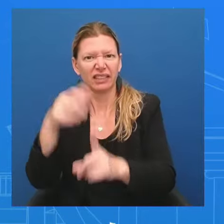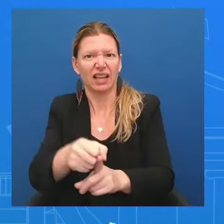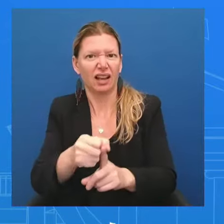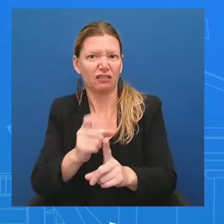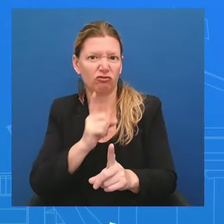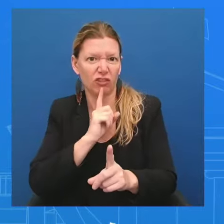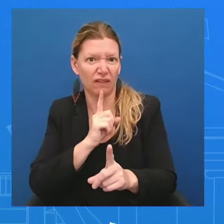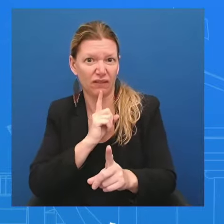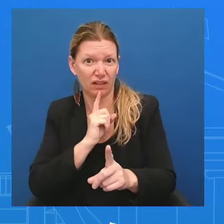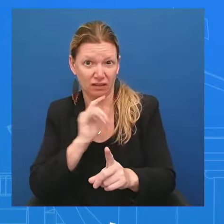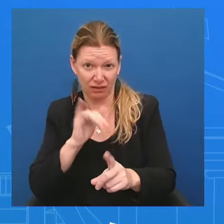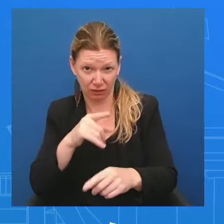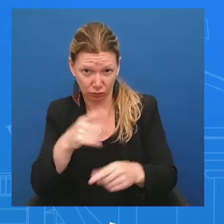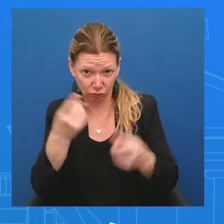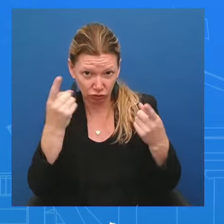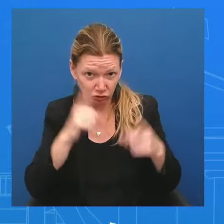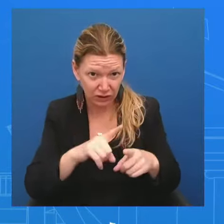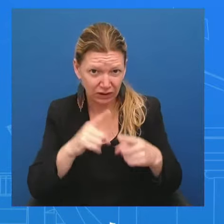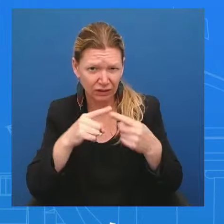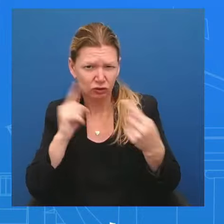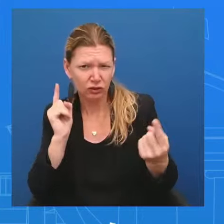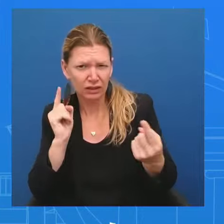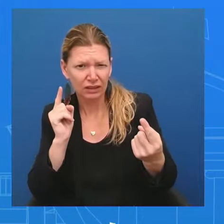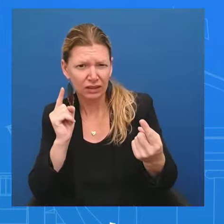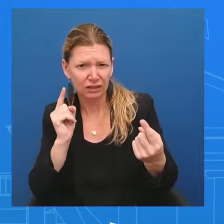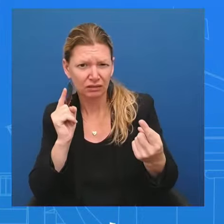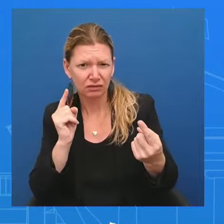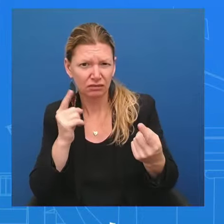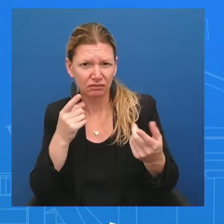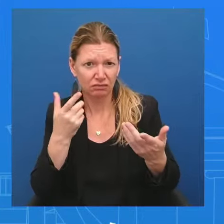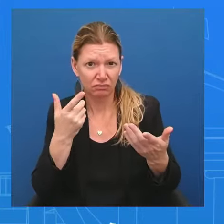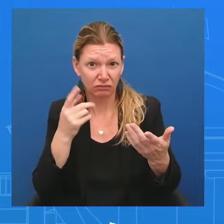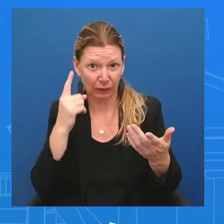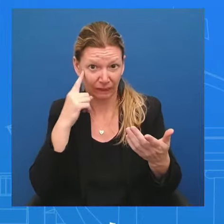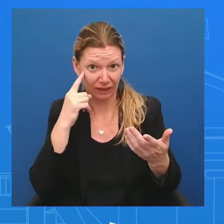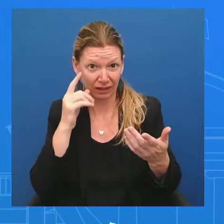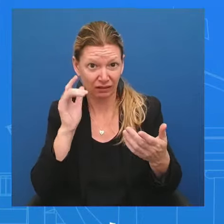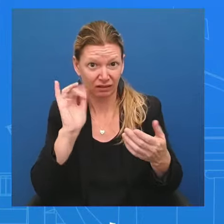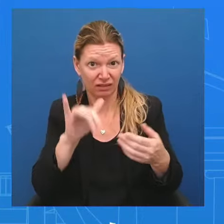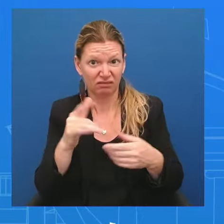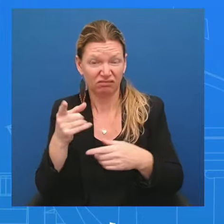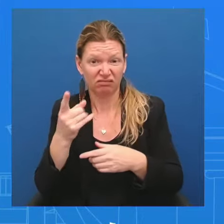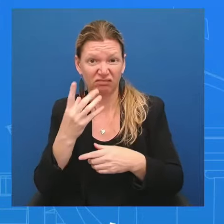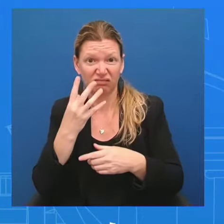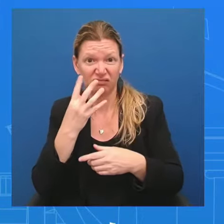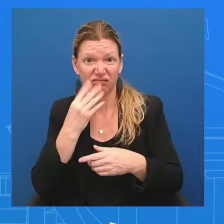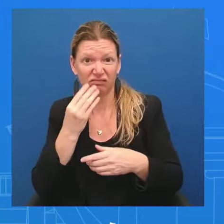or there's a rift between you and the Europeans, the whole of EU because they're the one who wanted -- Mr. Kirby: I'll let the Europeans speak to that.